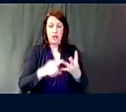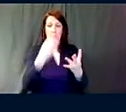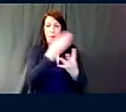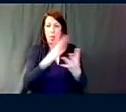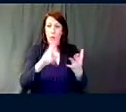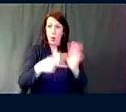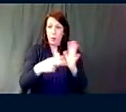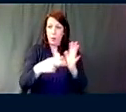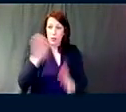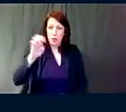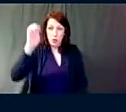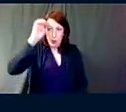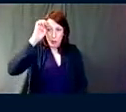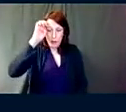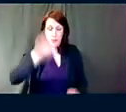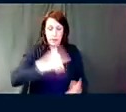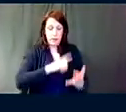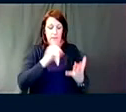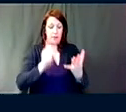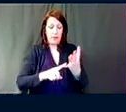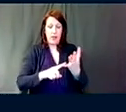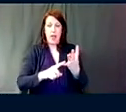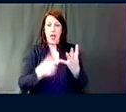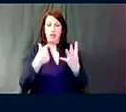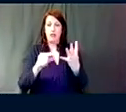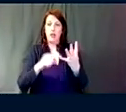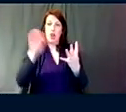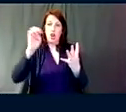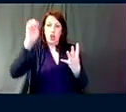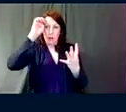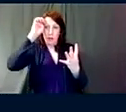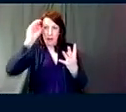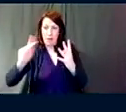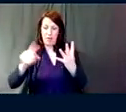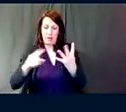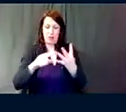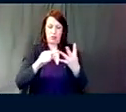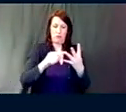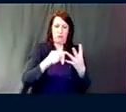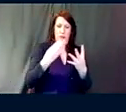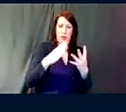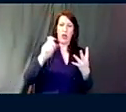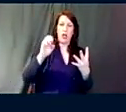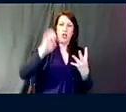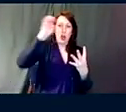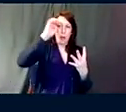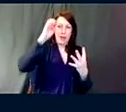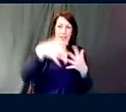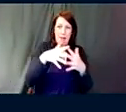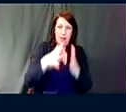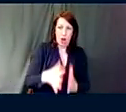ANCESTRY, RED AFRICAN AMERICAN, BLUE EUROPEAN-AMERICANS, GREEN ARE EUROPEAN POPULATIONS, YOU'LL